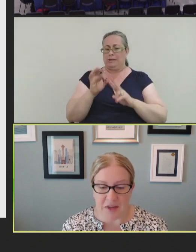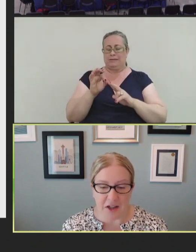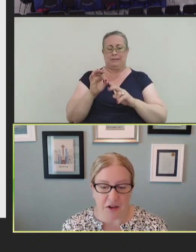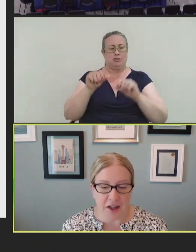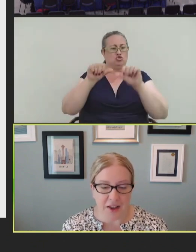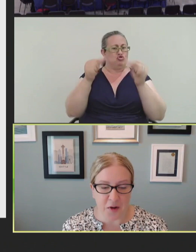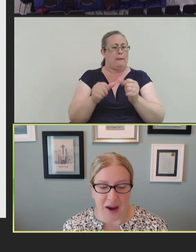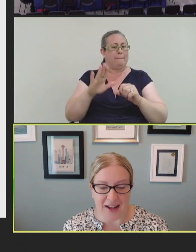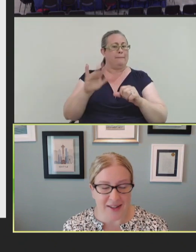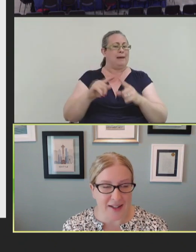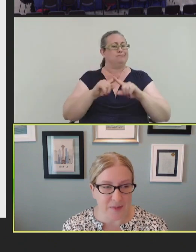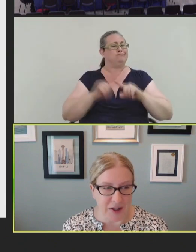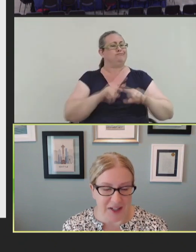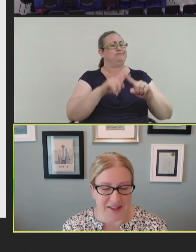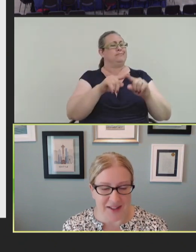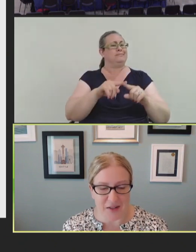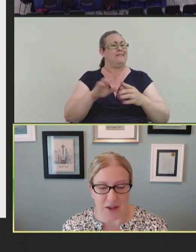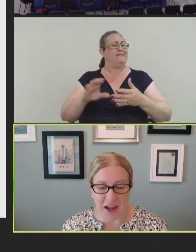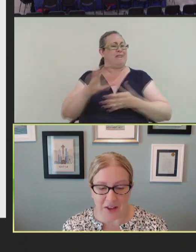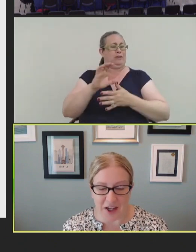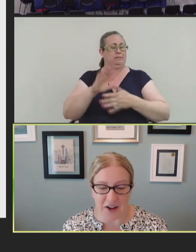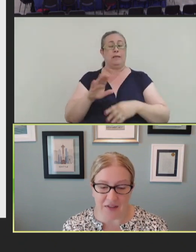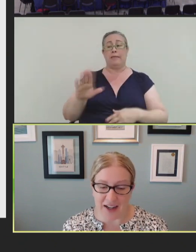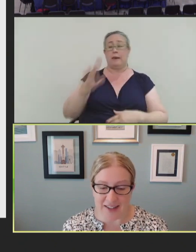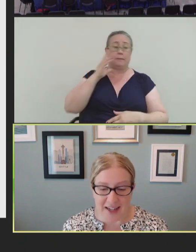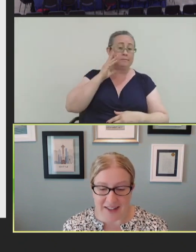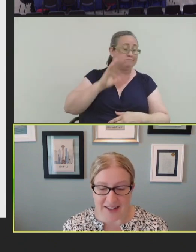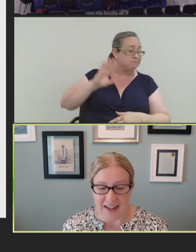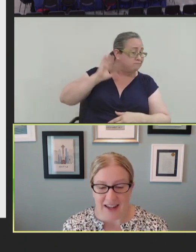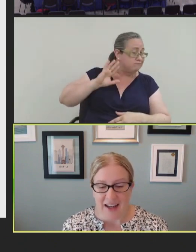including their past experiences with healthcare and vaccines,